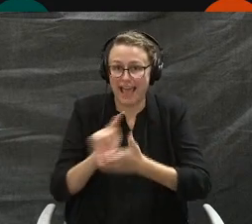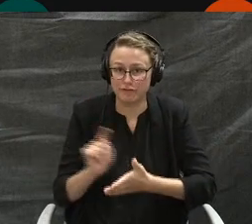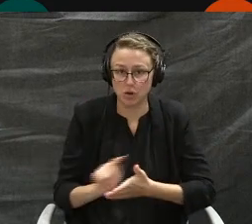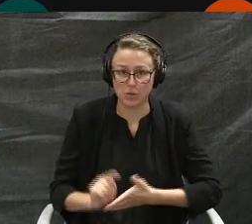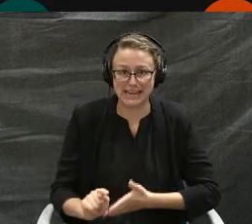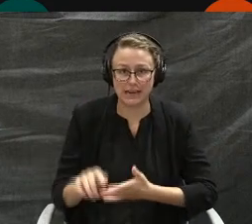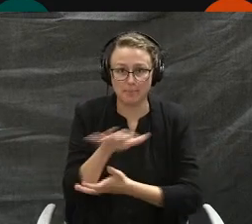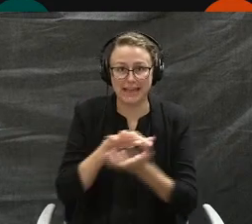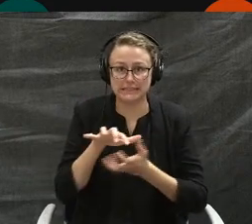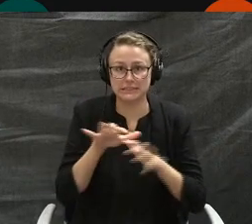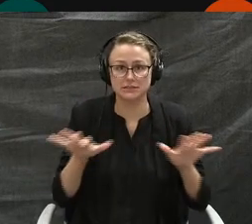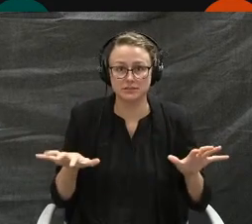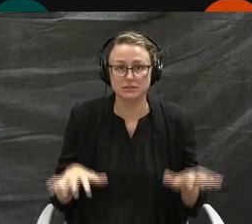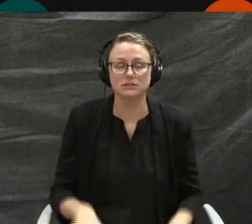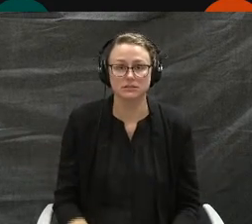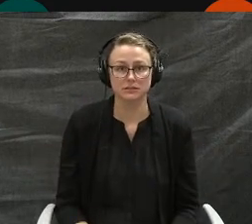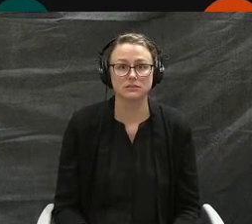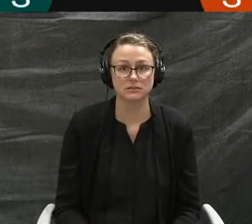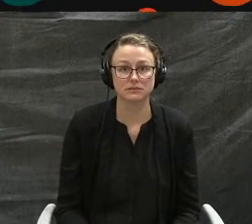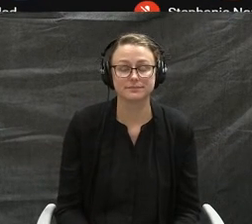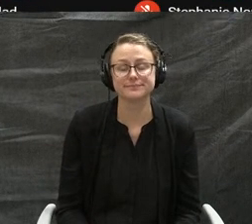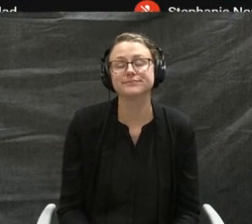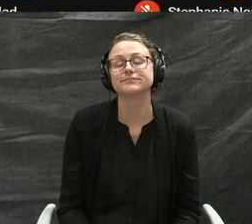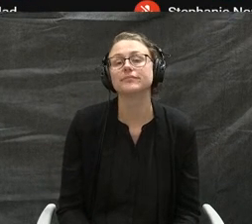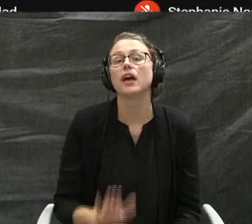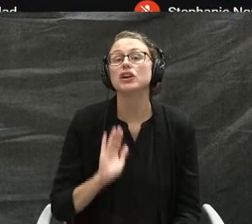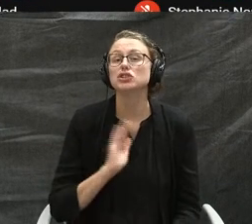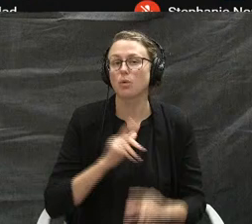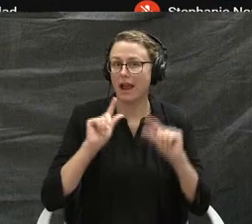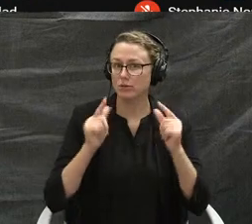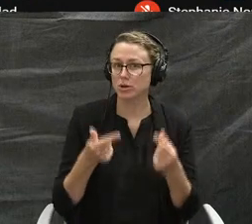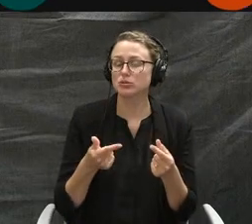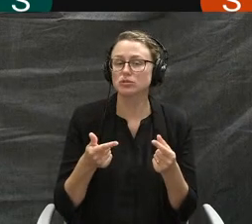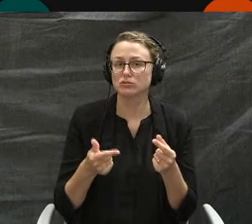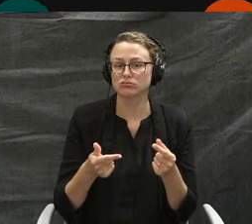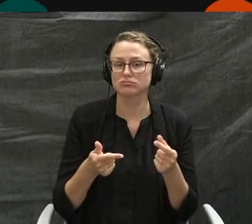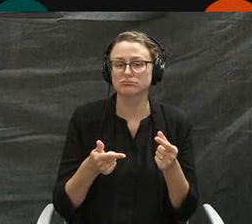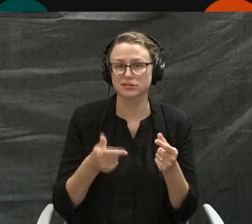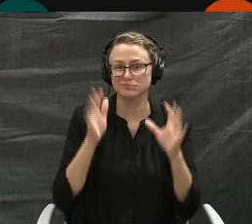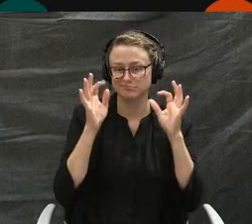And so our group landed on a plan that basically, if it were